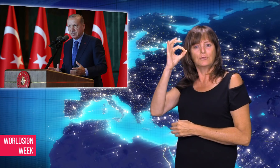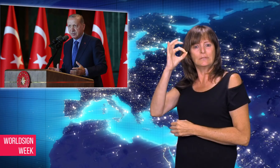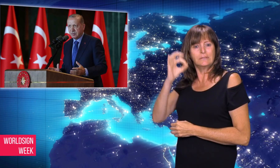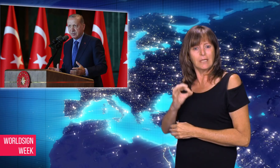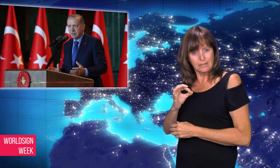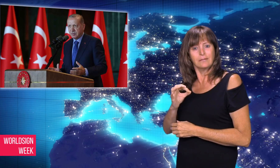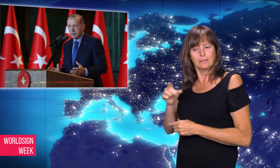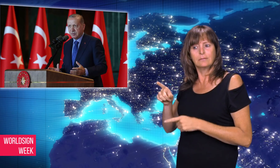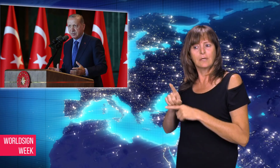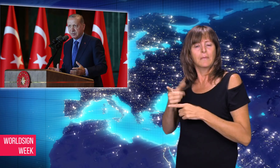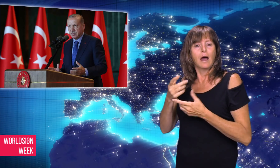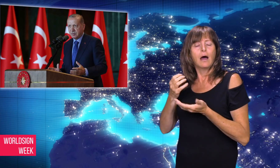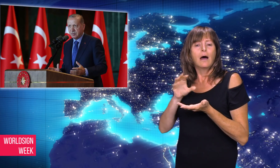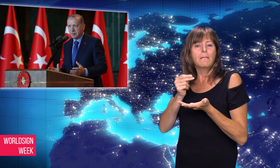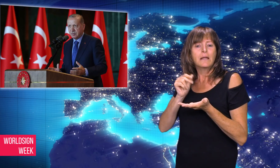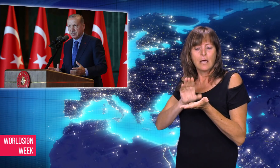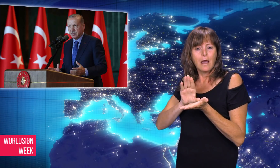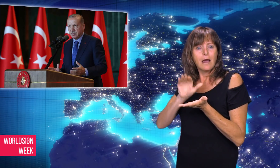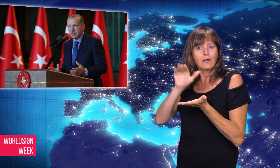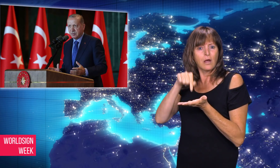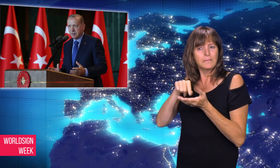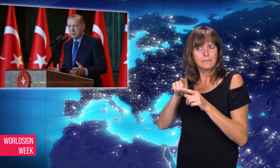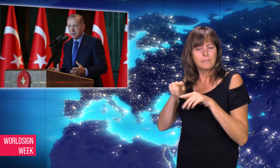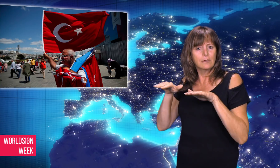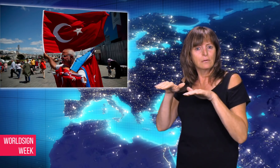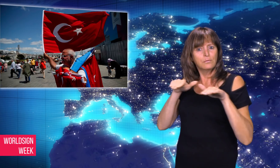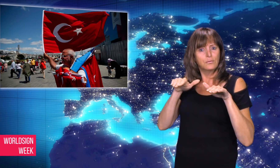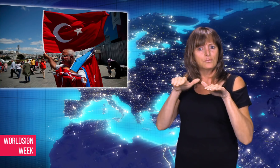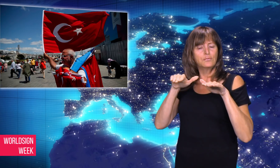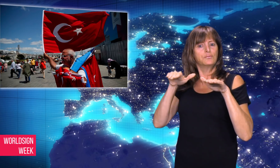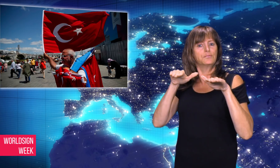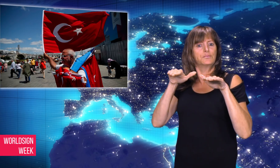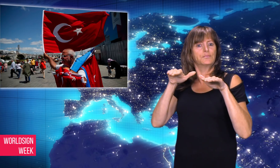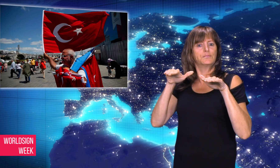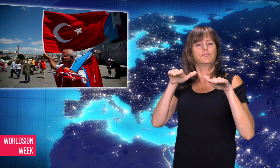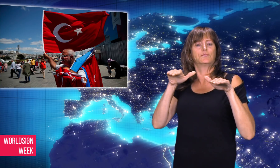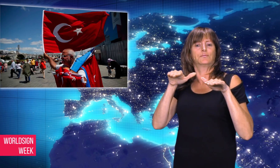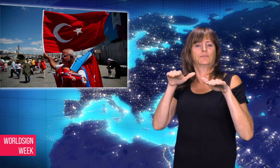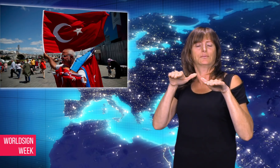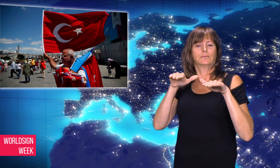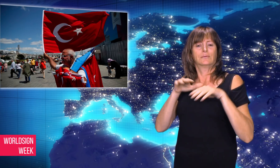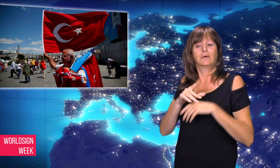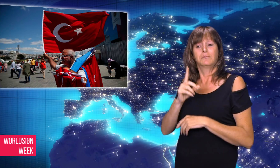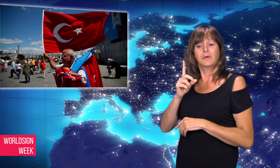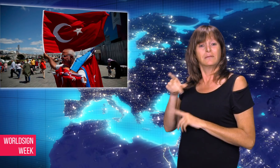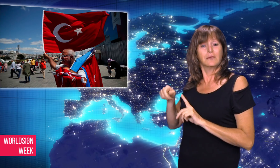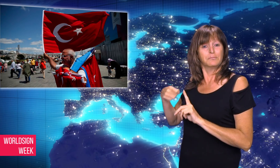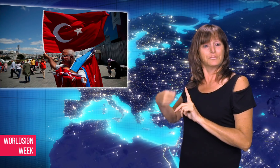interest rates to stabilize the